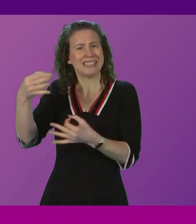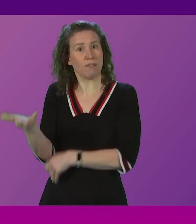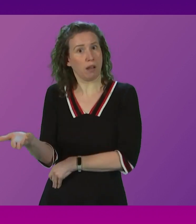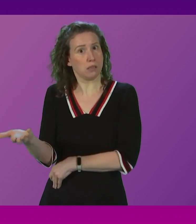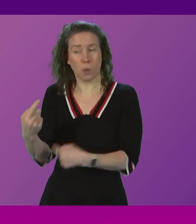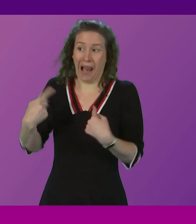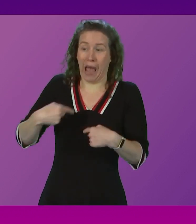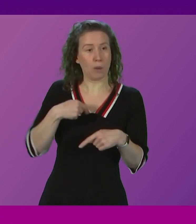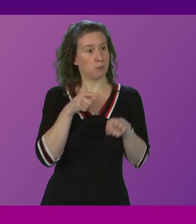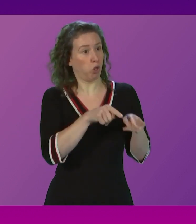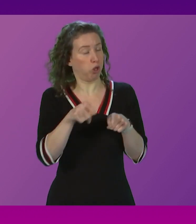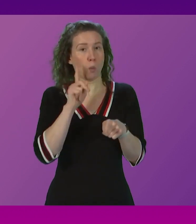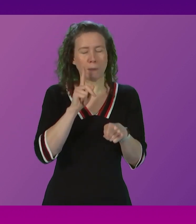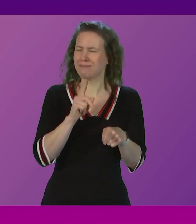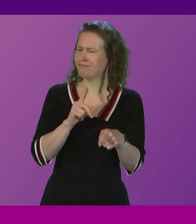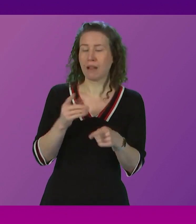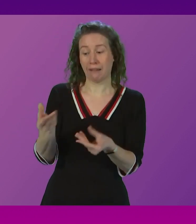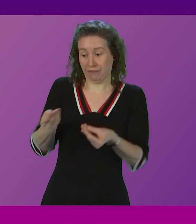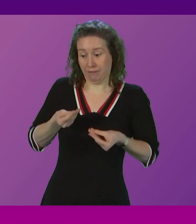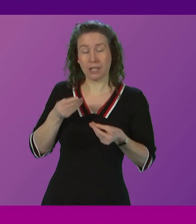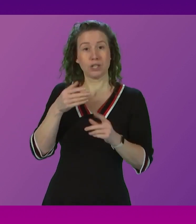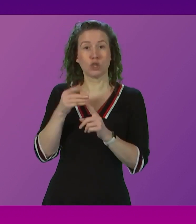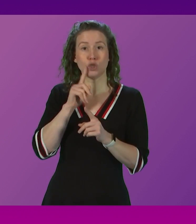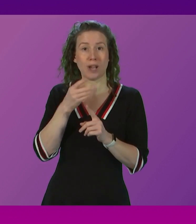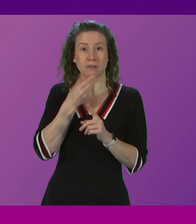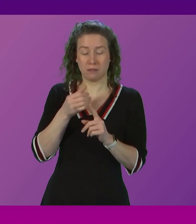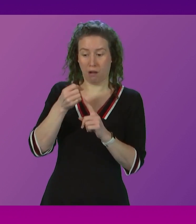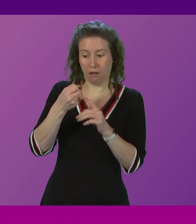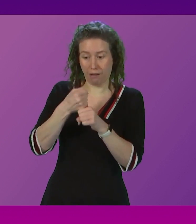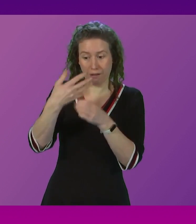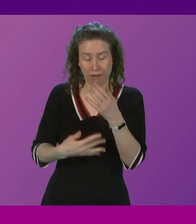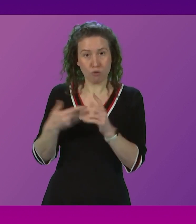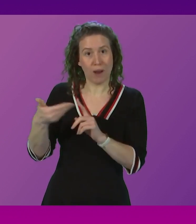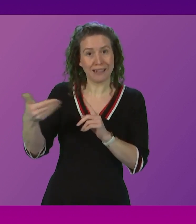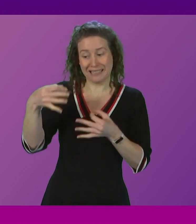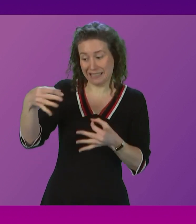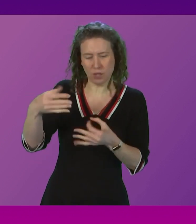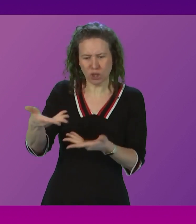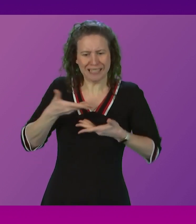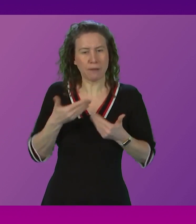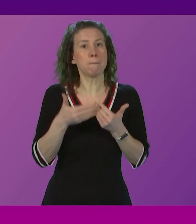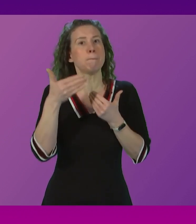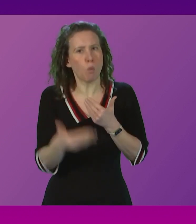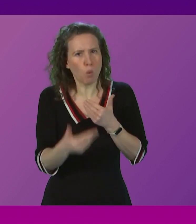nor does having a gender recognition certificate make that man more able or give them more right